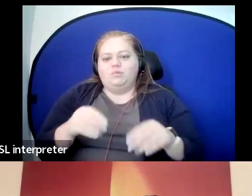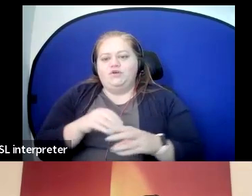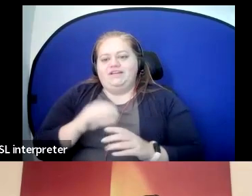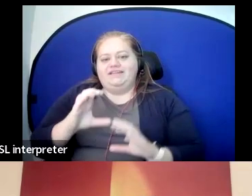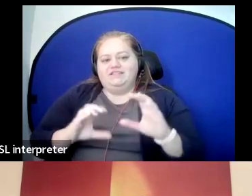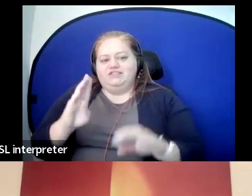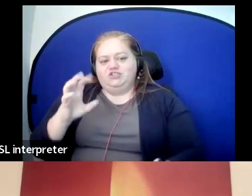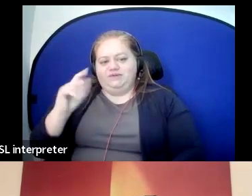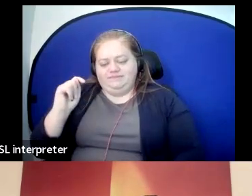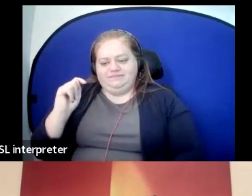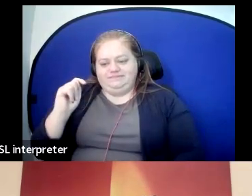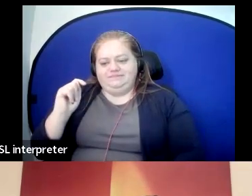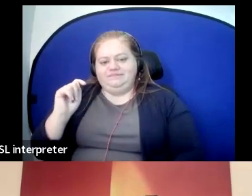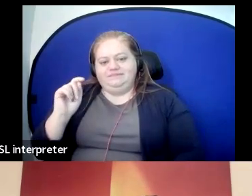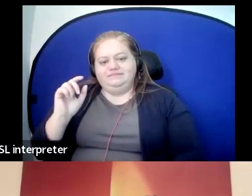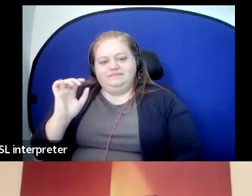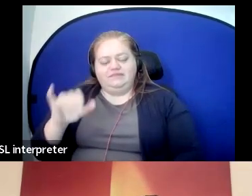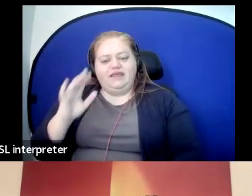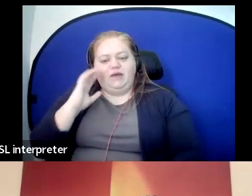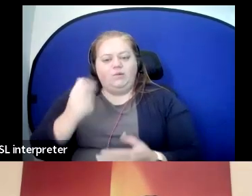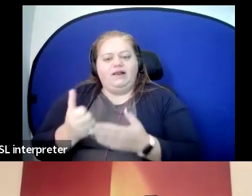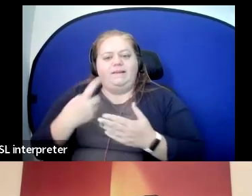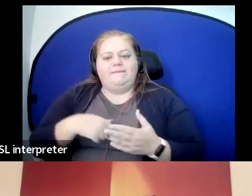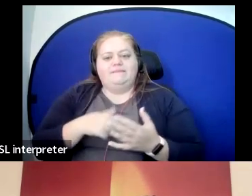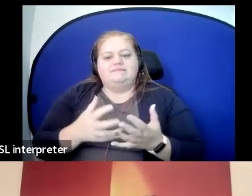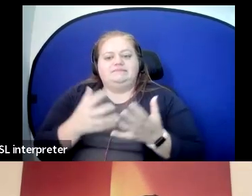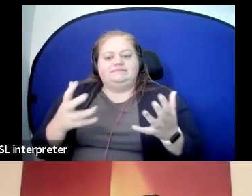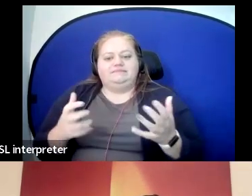So that can help us actually understand